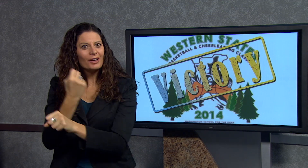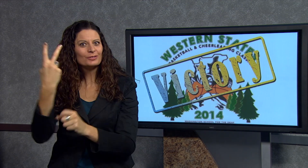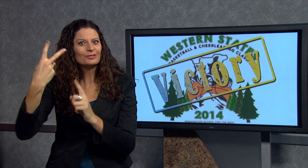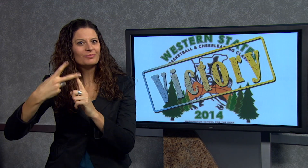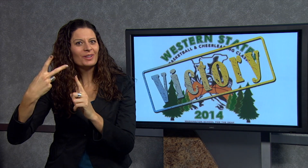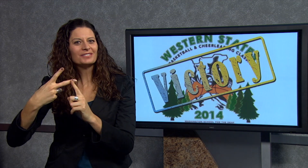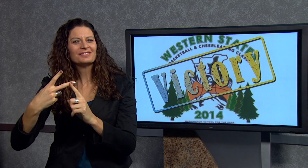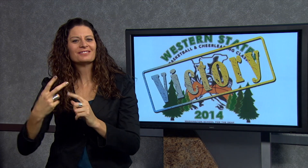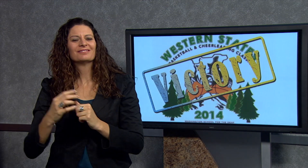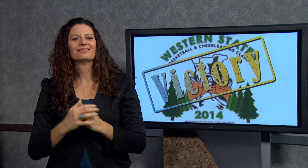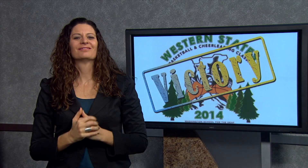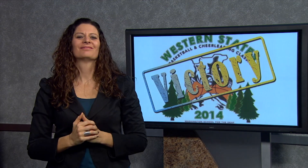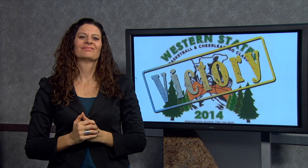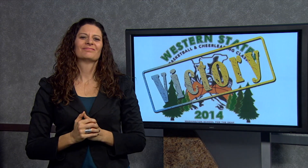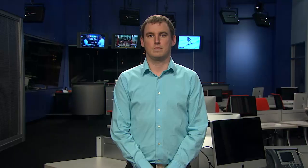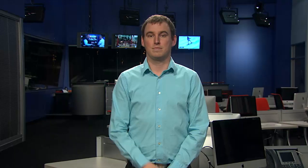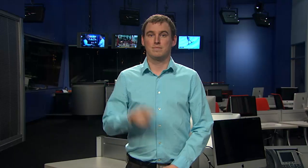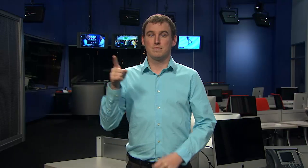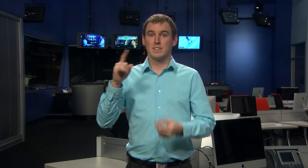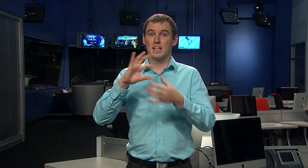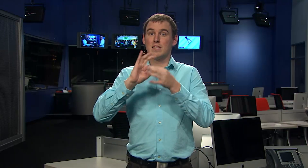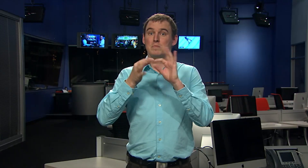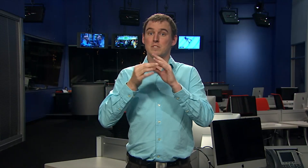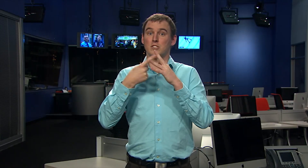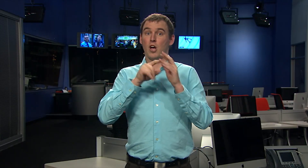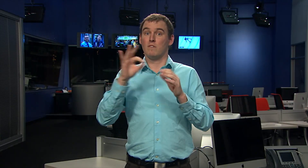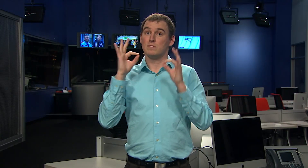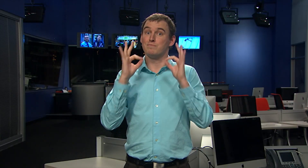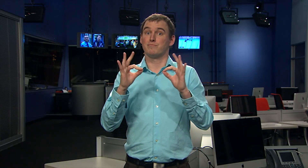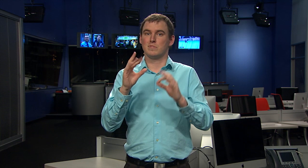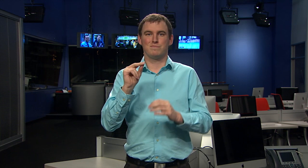A TWO-POINT WIN.